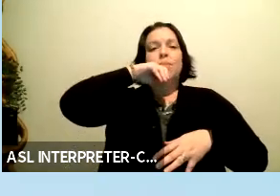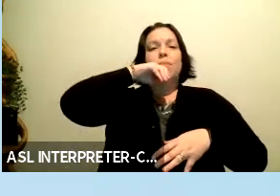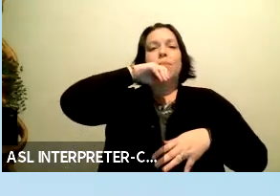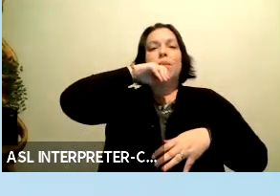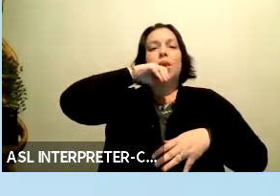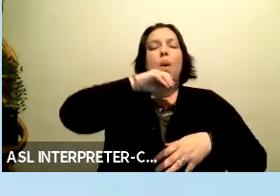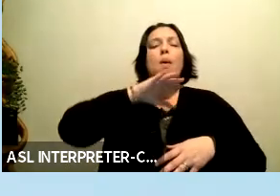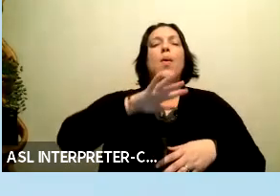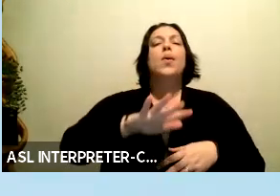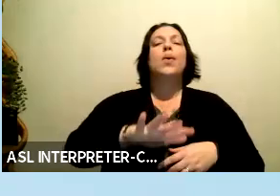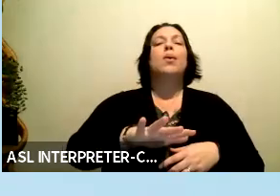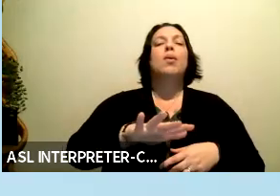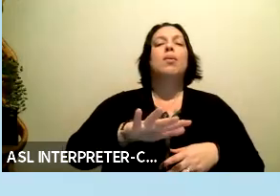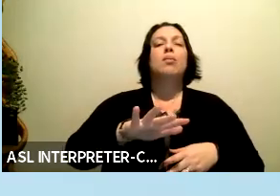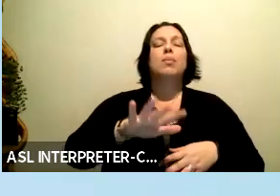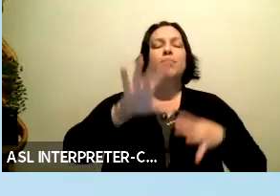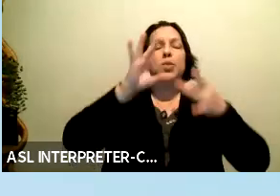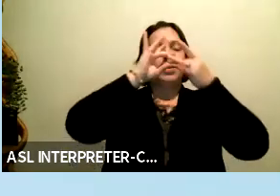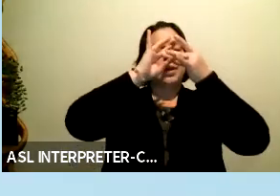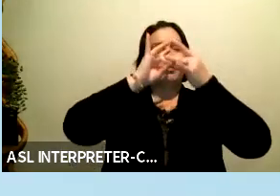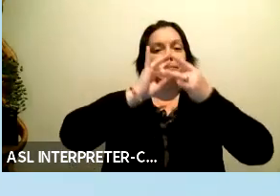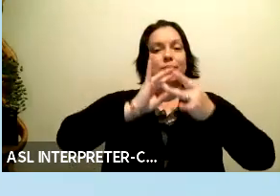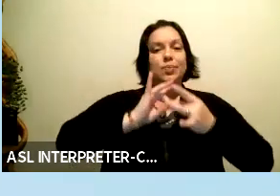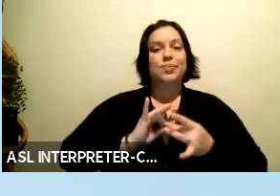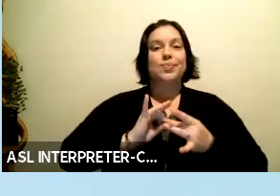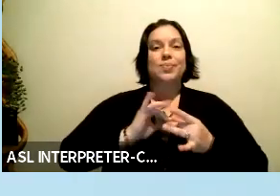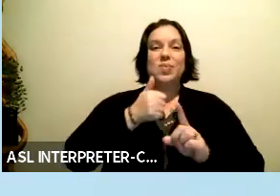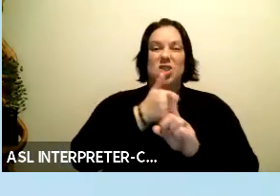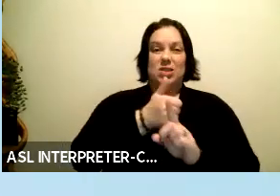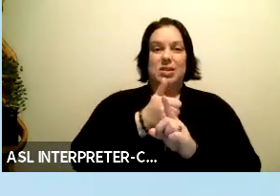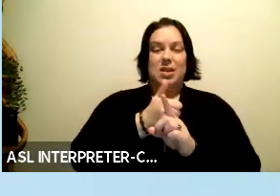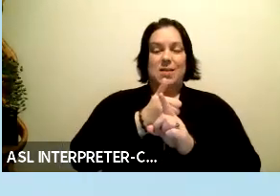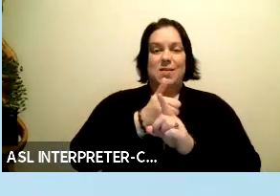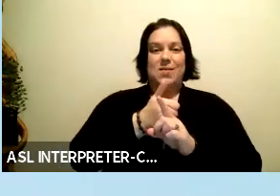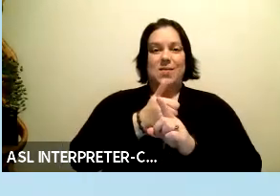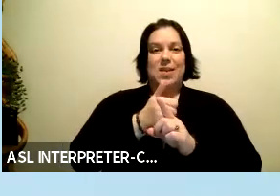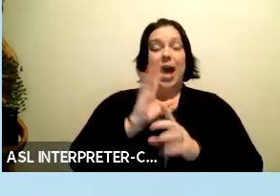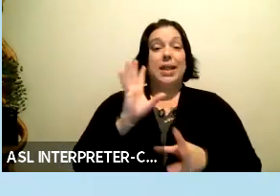yourself back to the moment you're in and then reengage when you're ready. We also want to